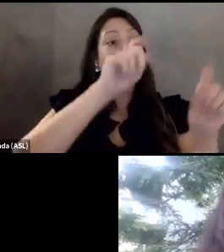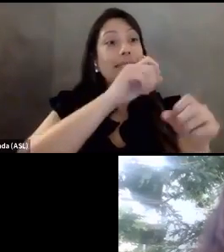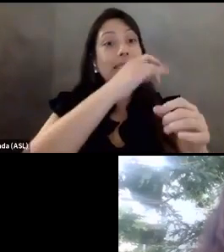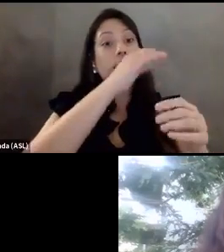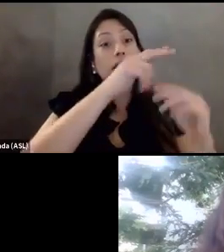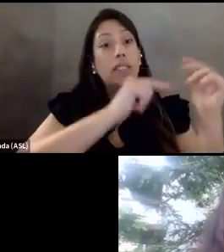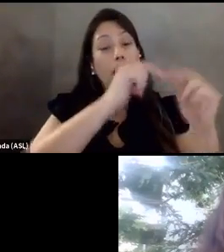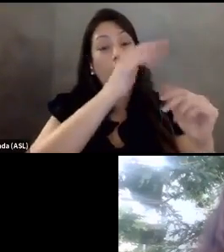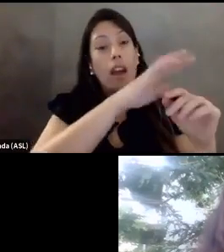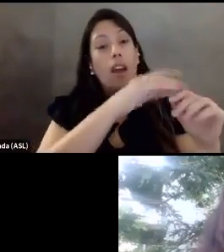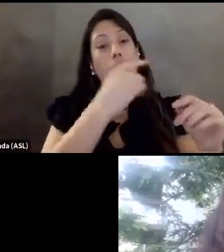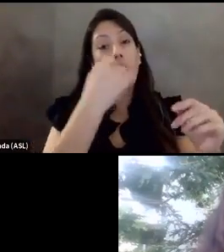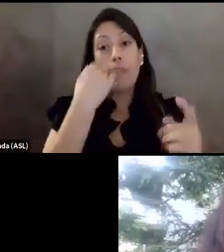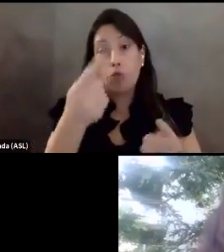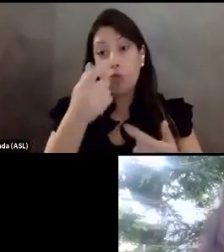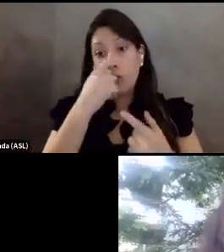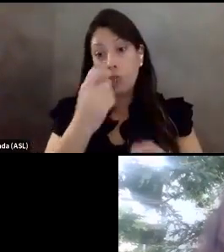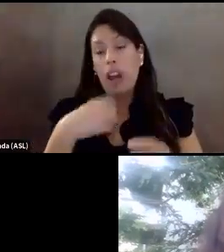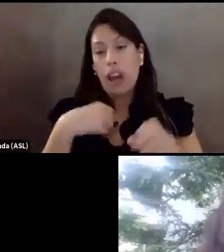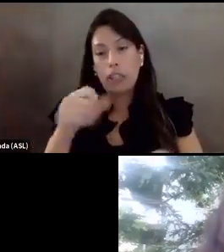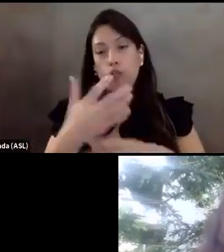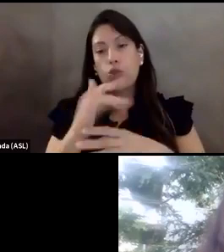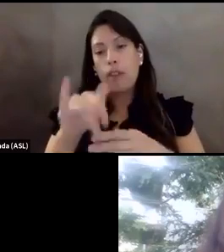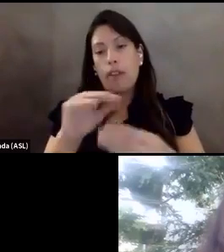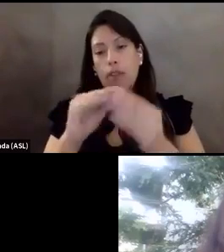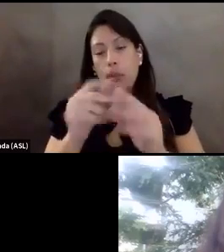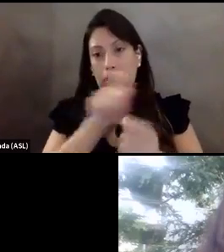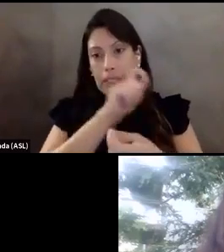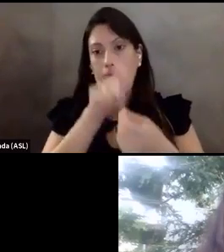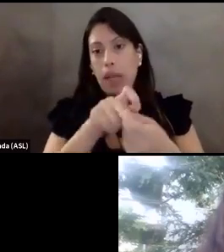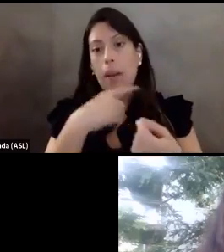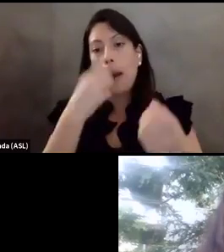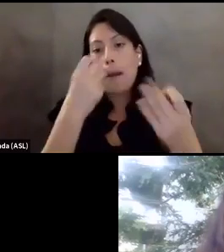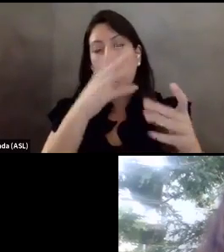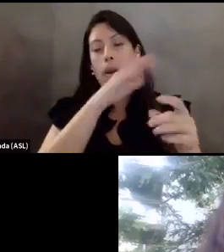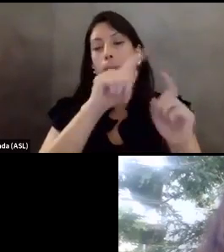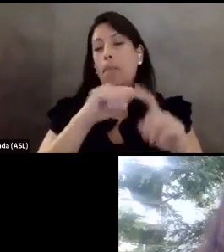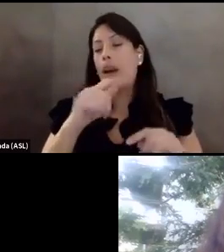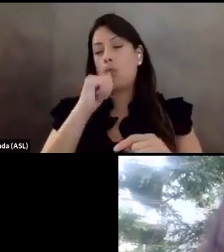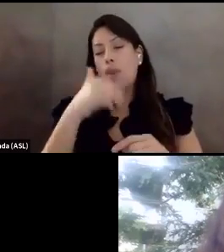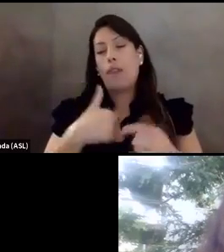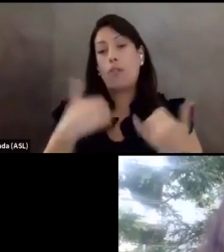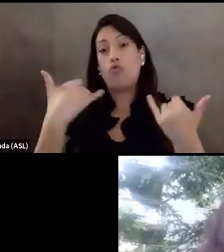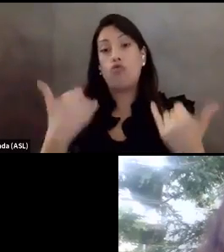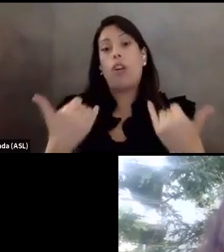interest to you, Martin, for some of that pop up every week. But I don't have that right in front of me.